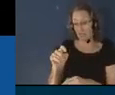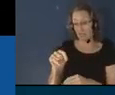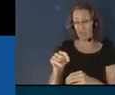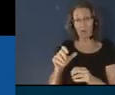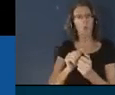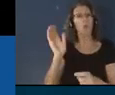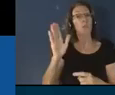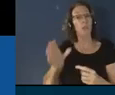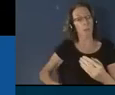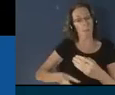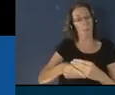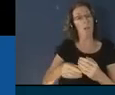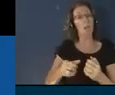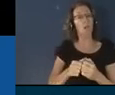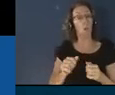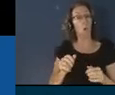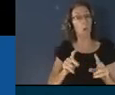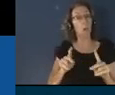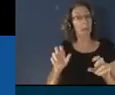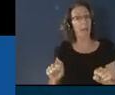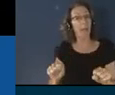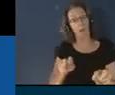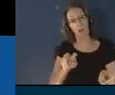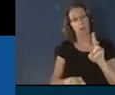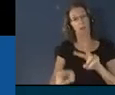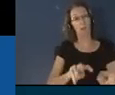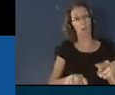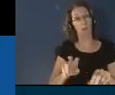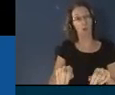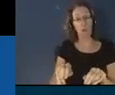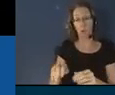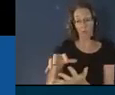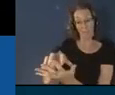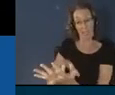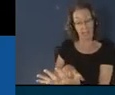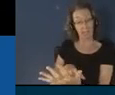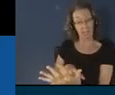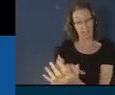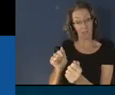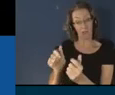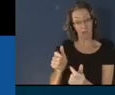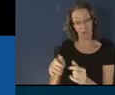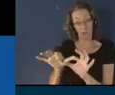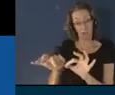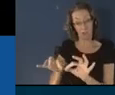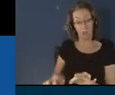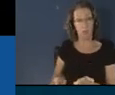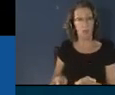so people can just view the text transcription. This is primarily for people who either may be